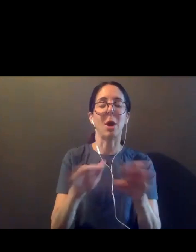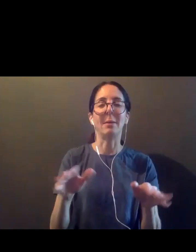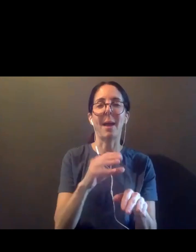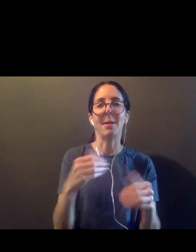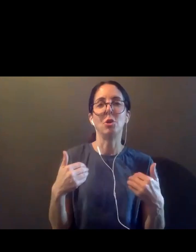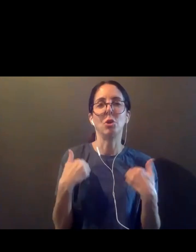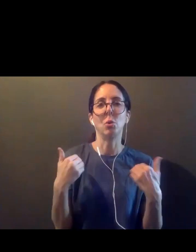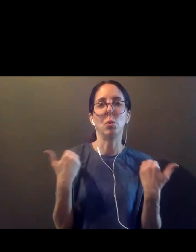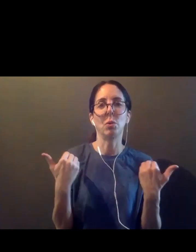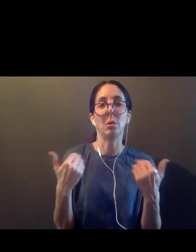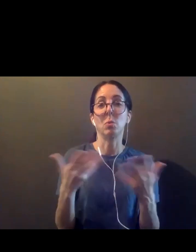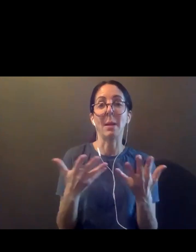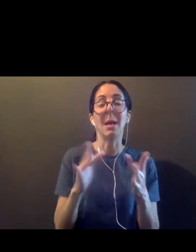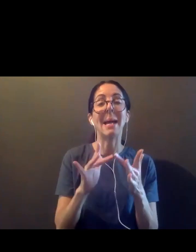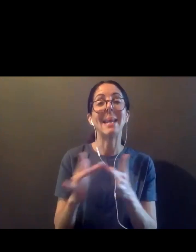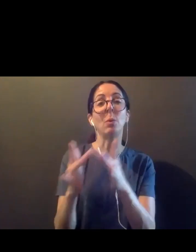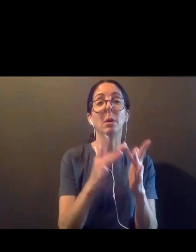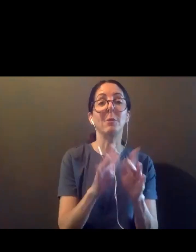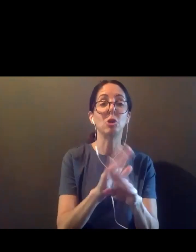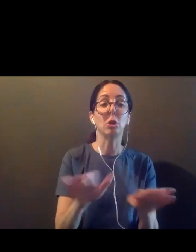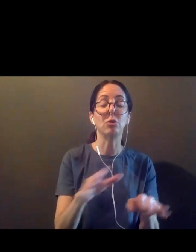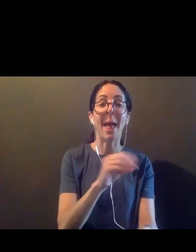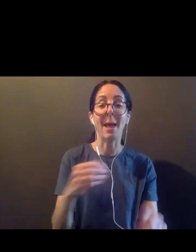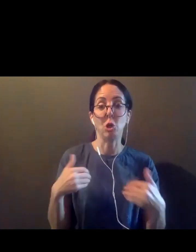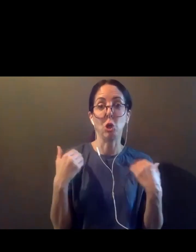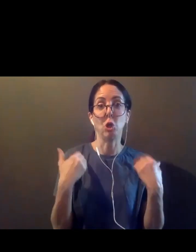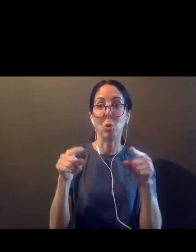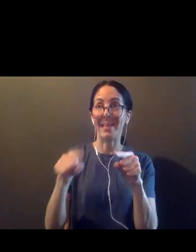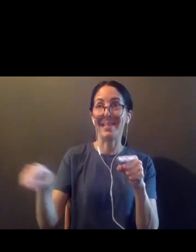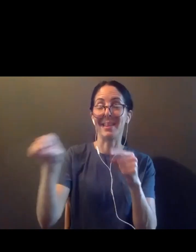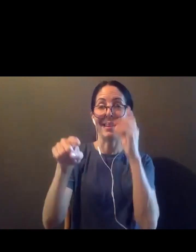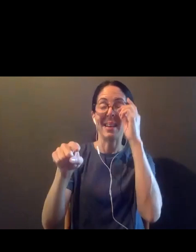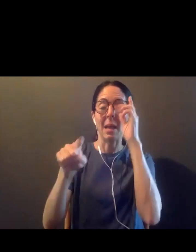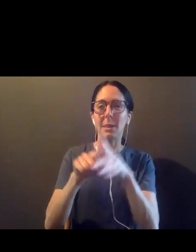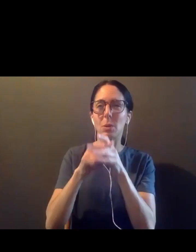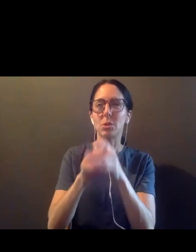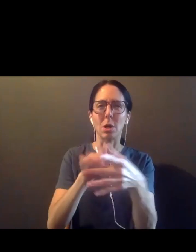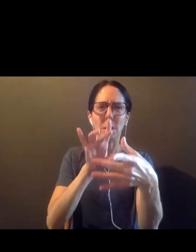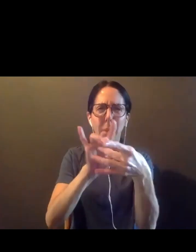Network of Children and Youth within Durham that we are learning to work as a hub even